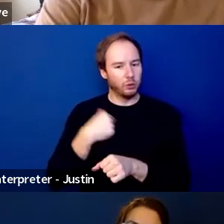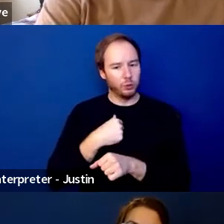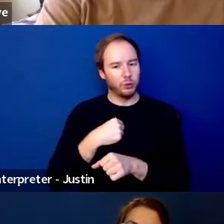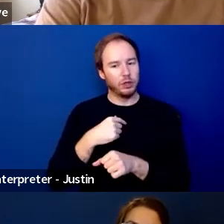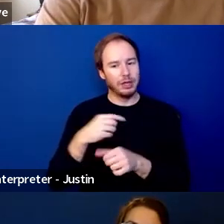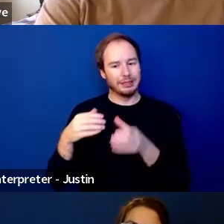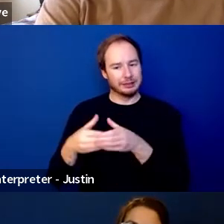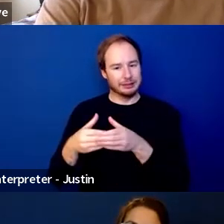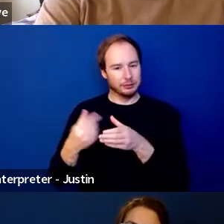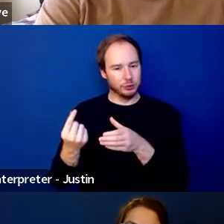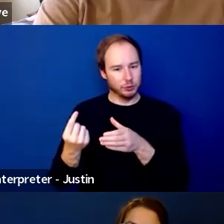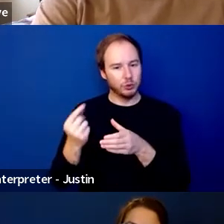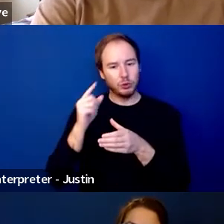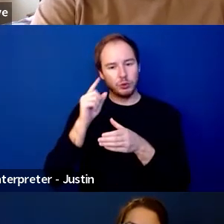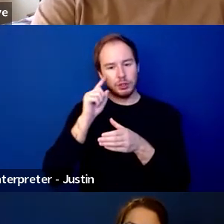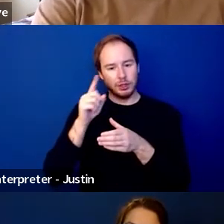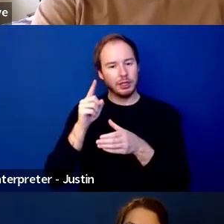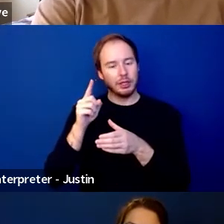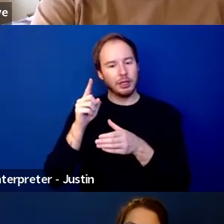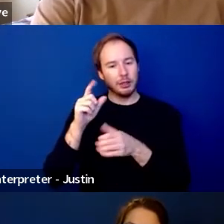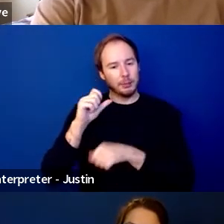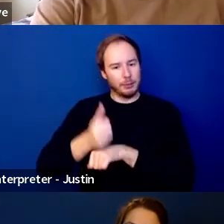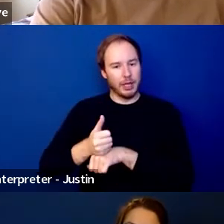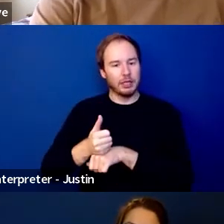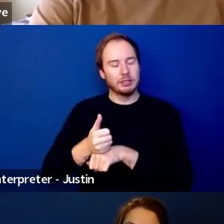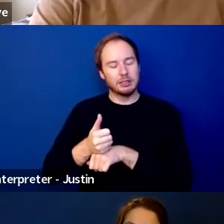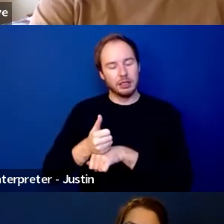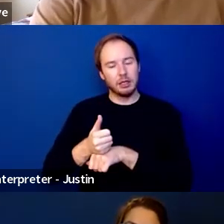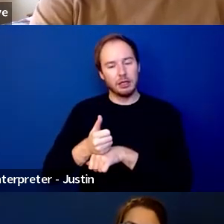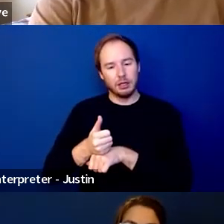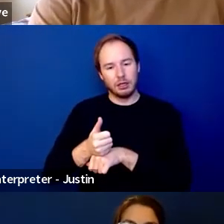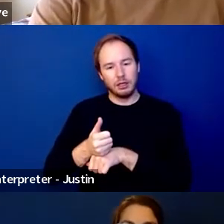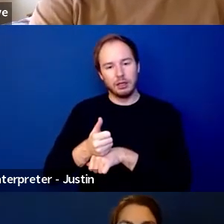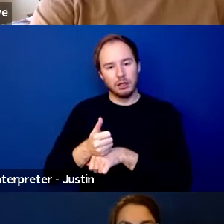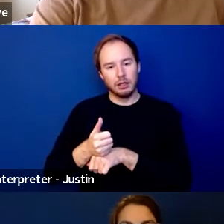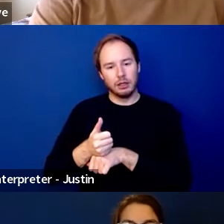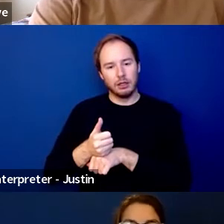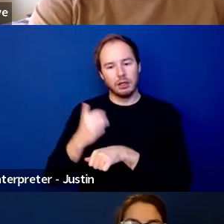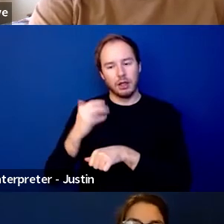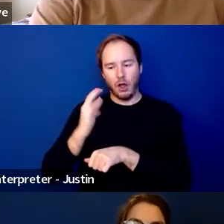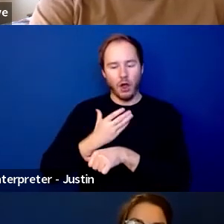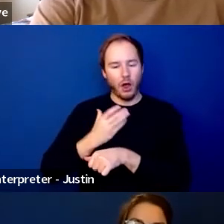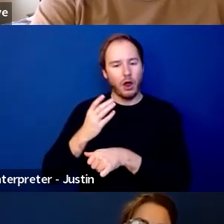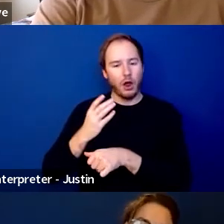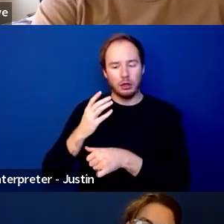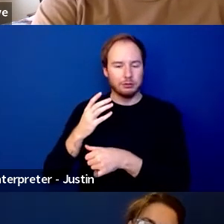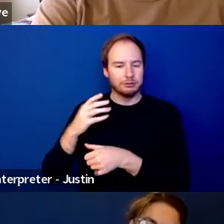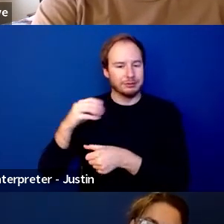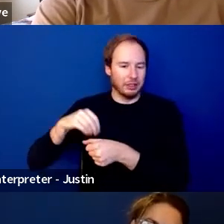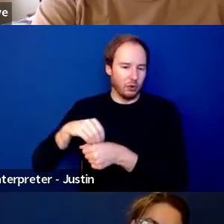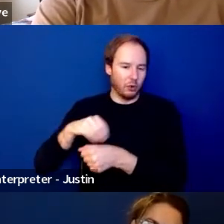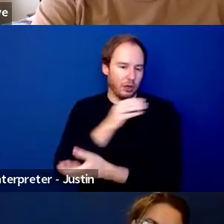is also based in our indoor clinic space of the